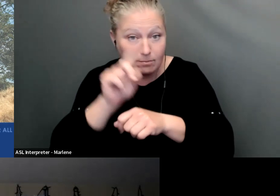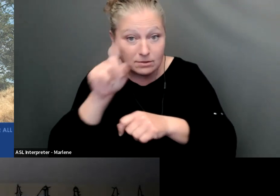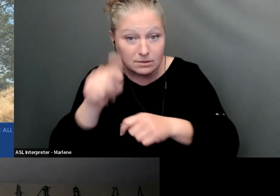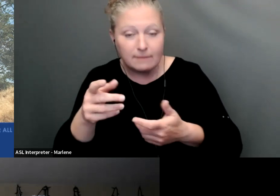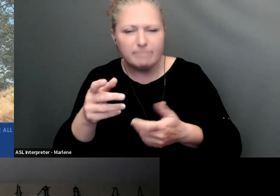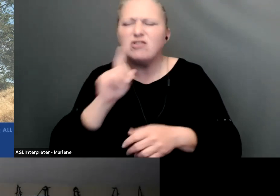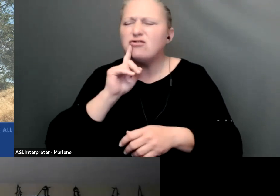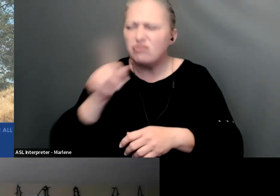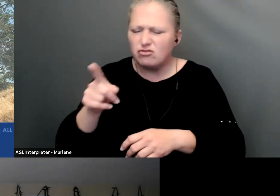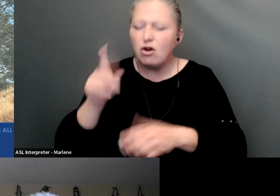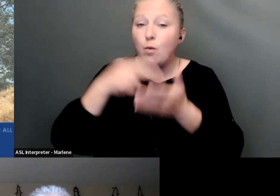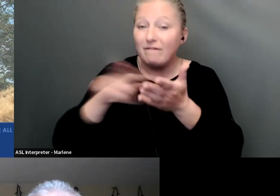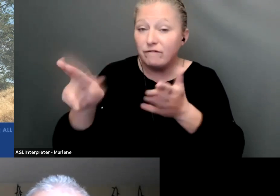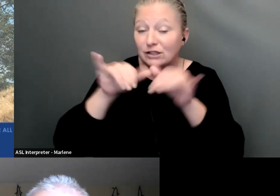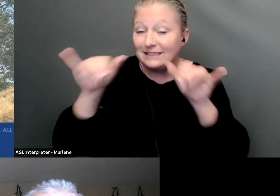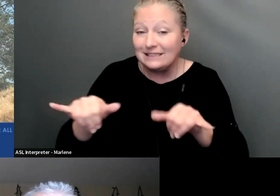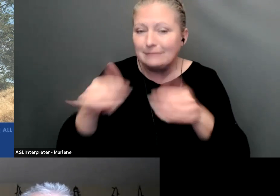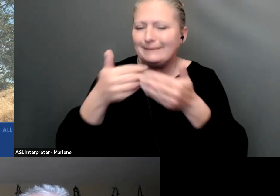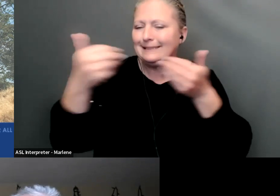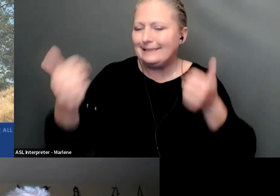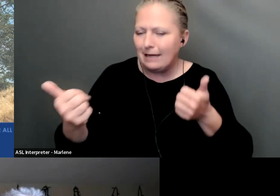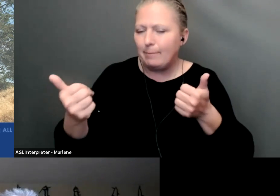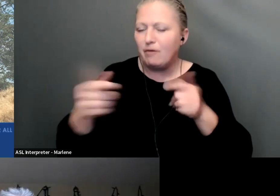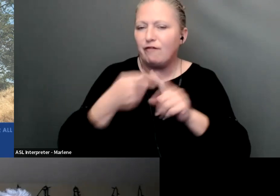Sure. So our referral system is separate from our JATC.